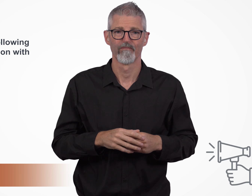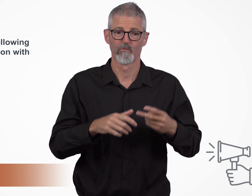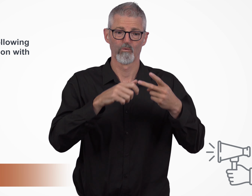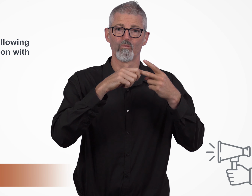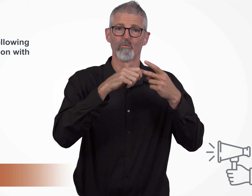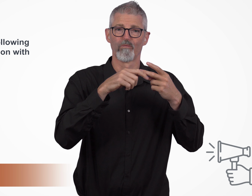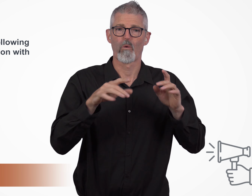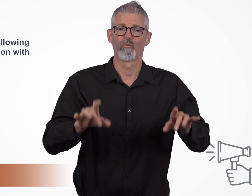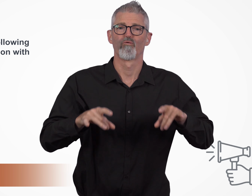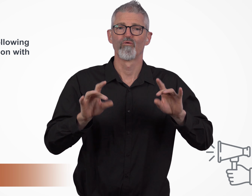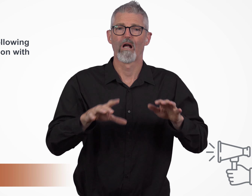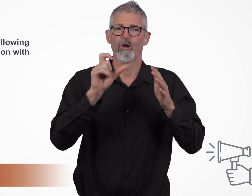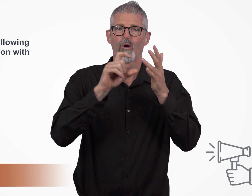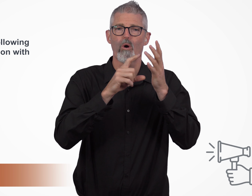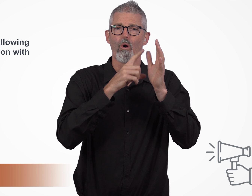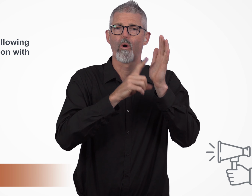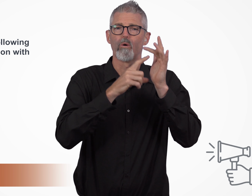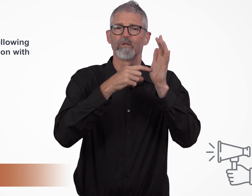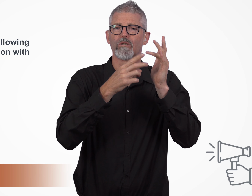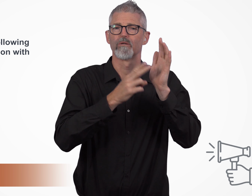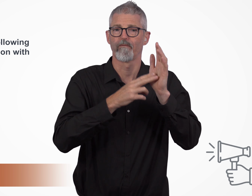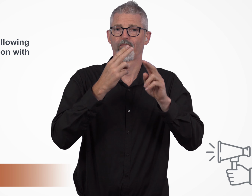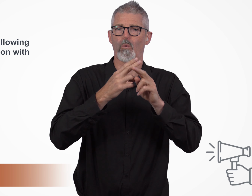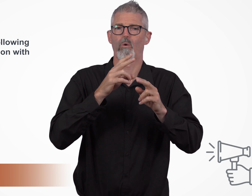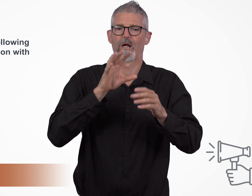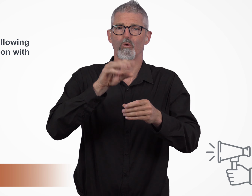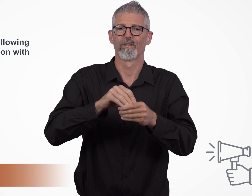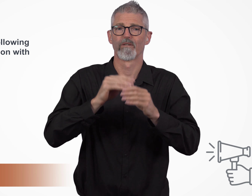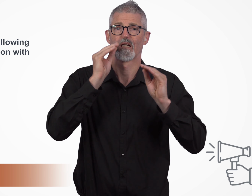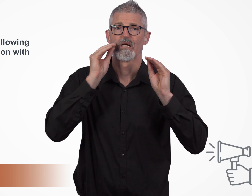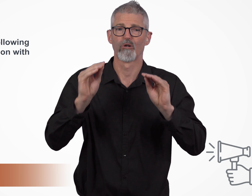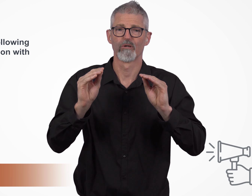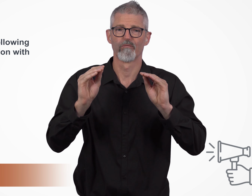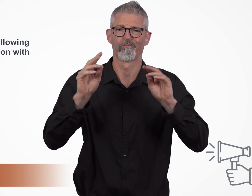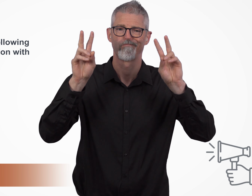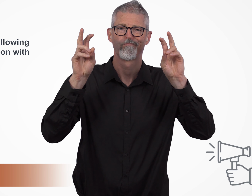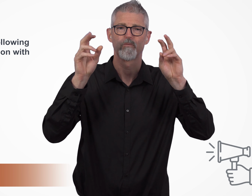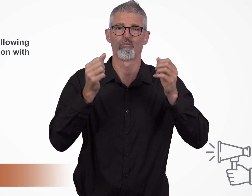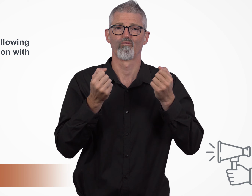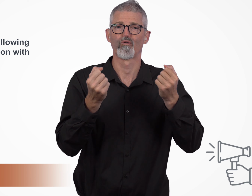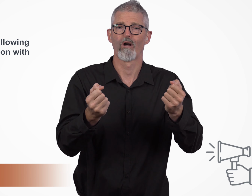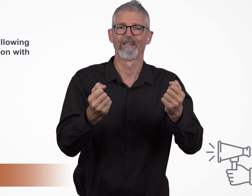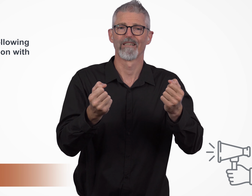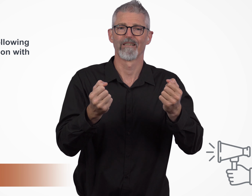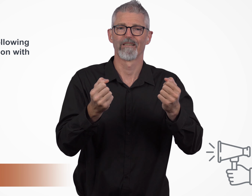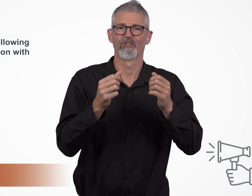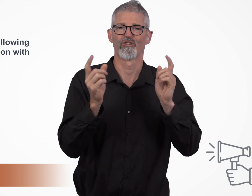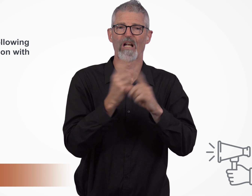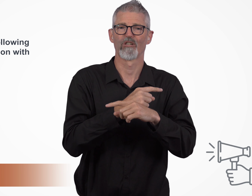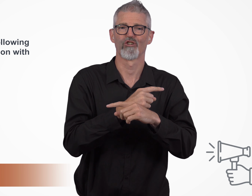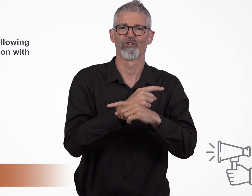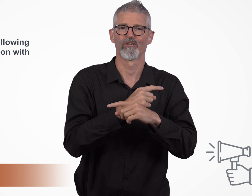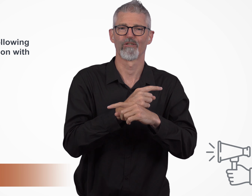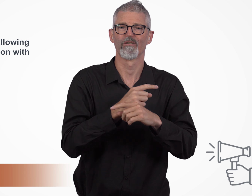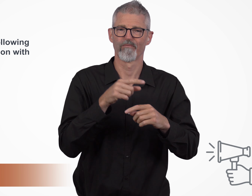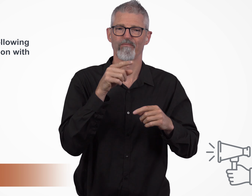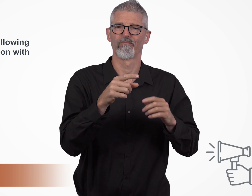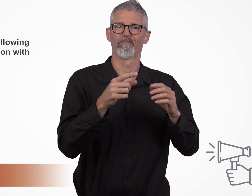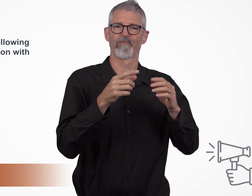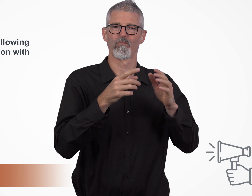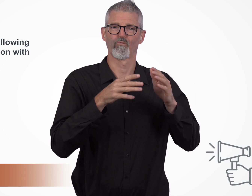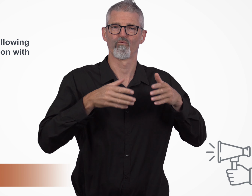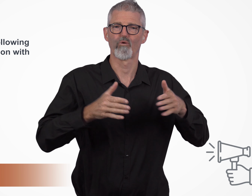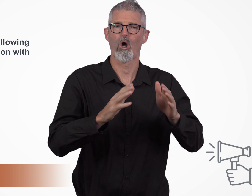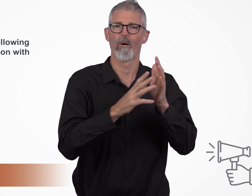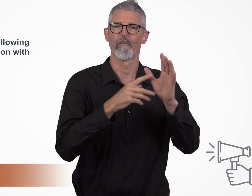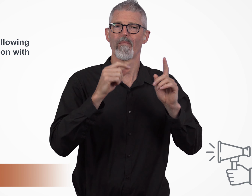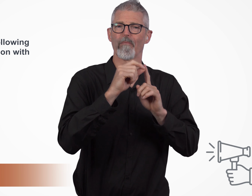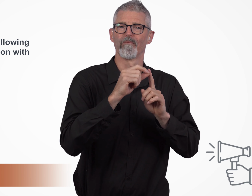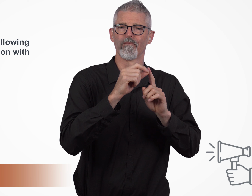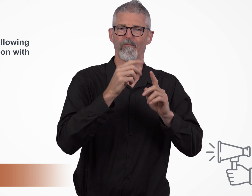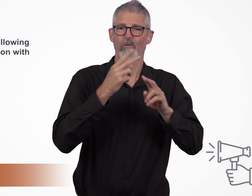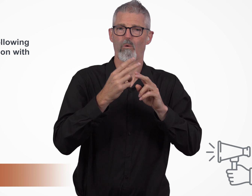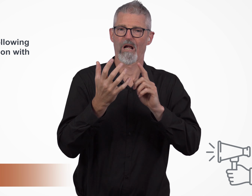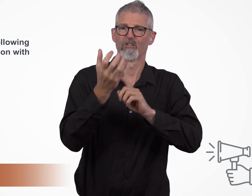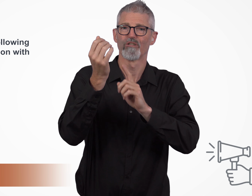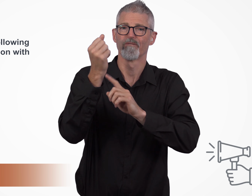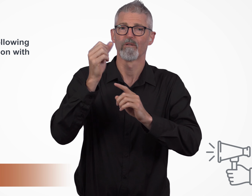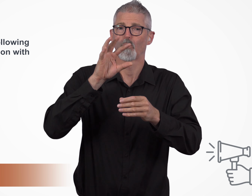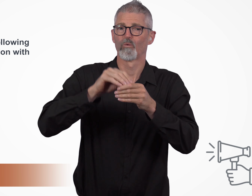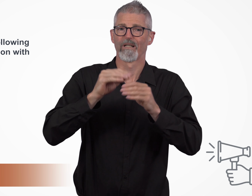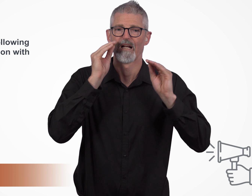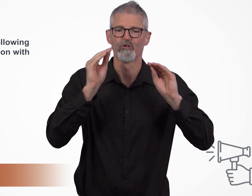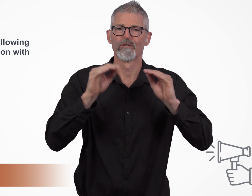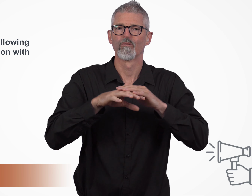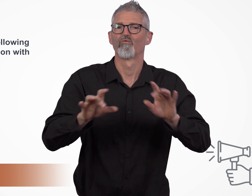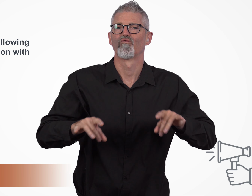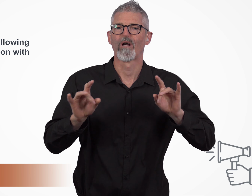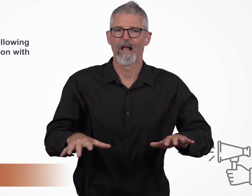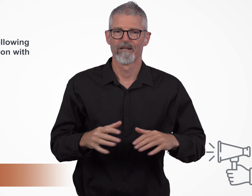• The Australian Coalition for Inclusive Education’s ‘Driving change: A roadmap for achieving inclusive education in Australia’